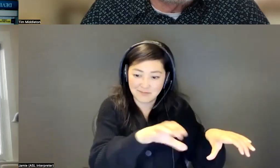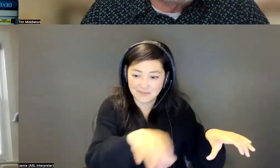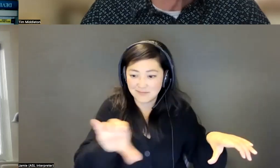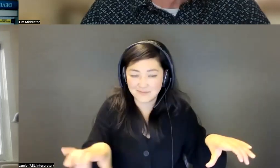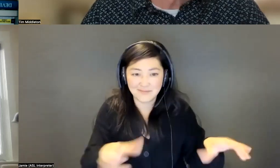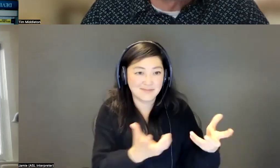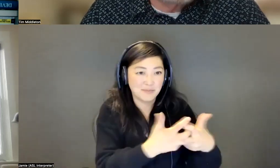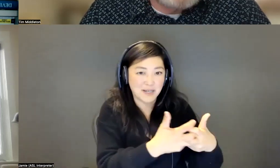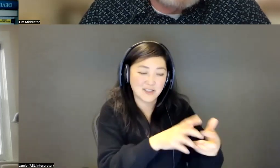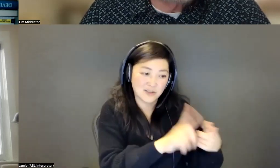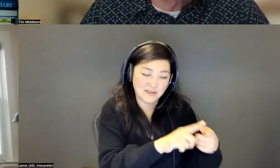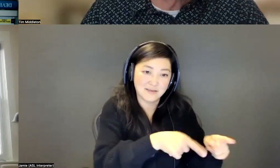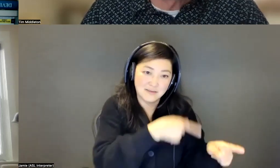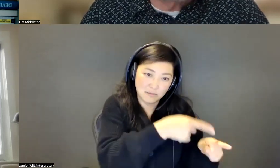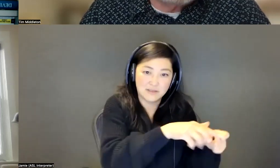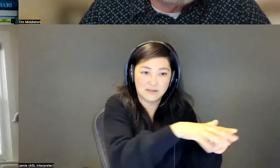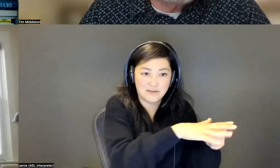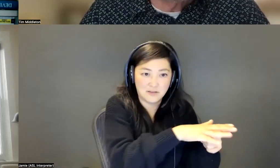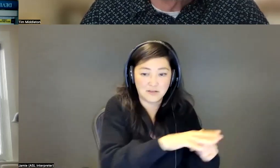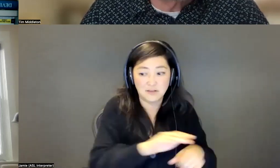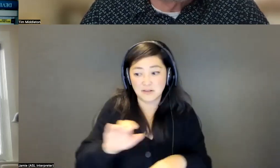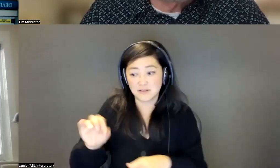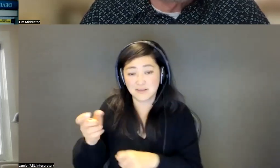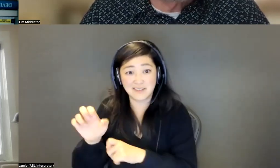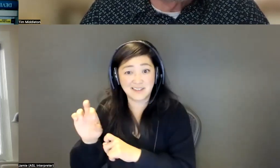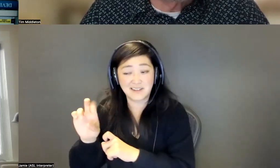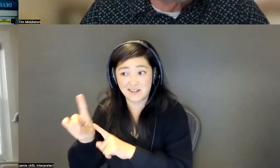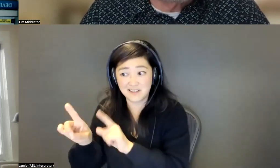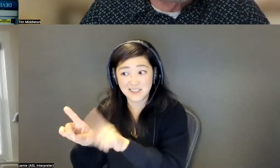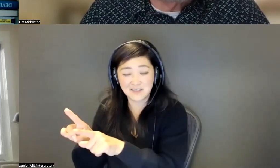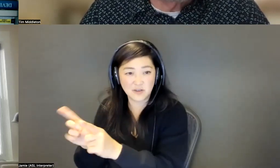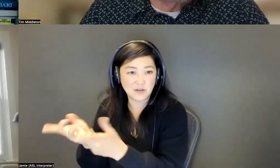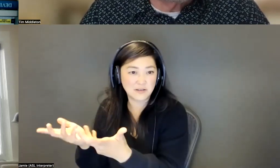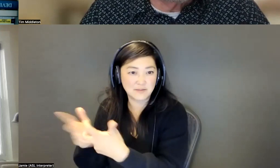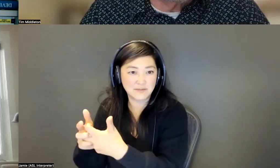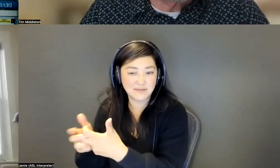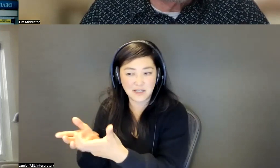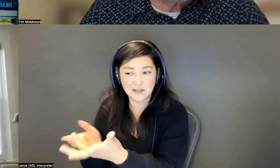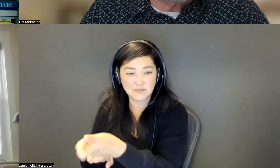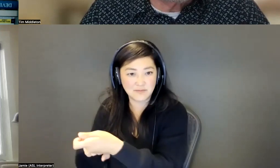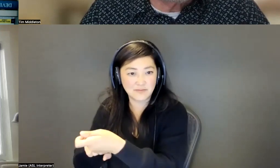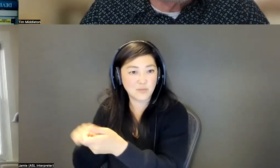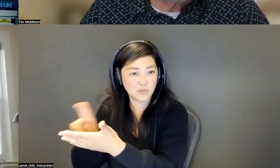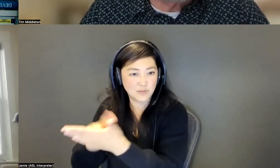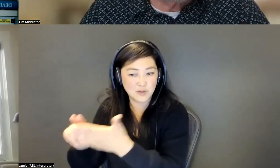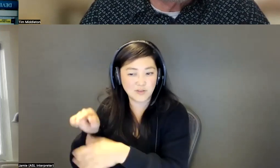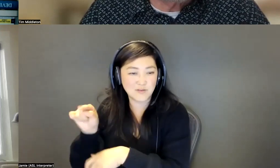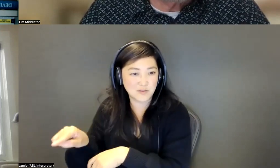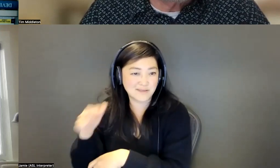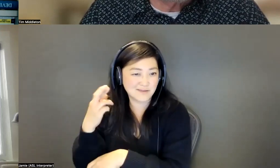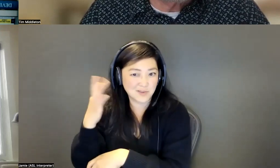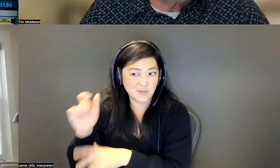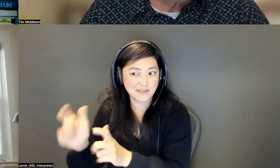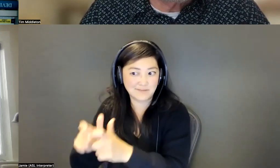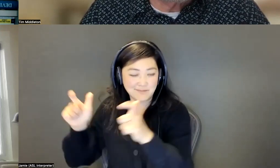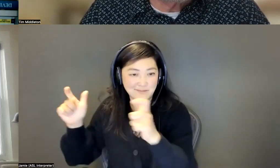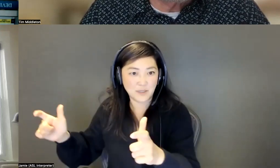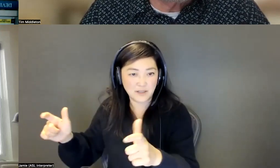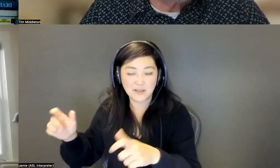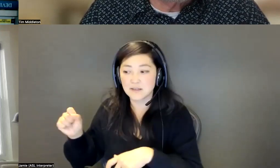So, I say Oxford is kind of serving the university as much as anything. It will have over the years